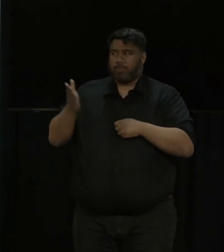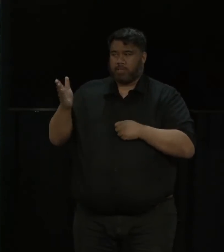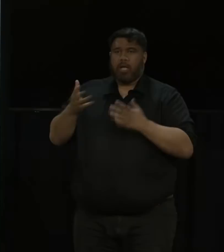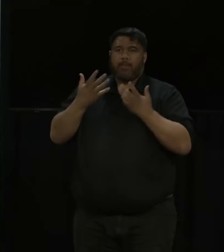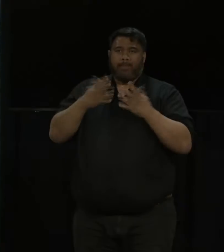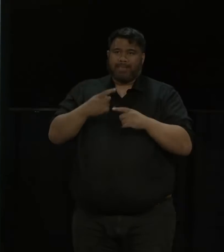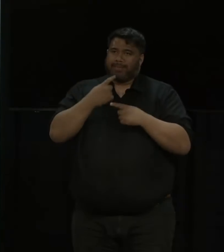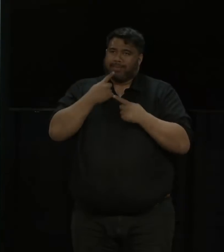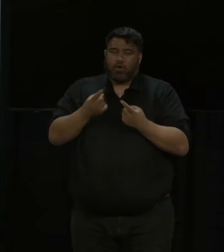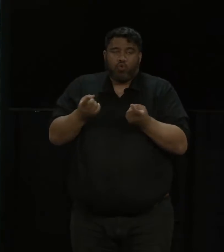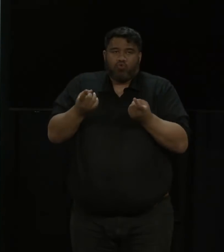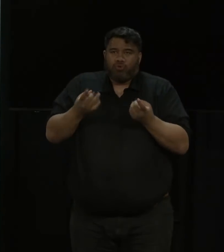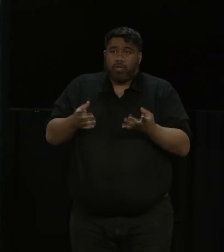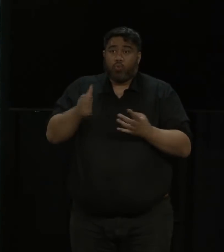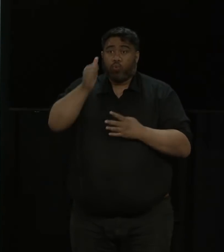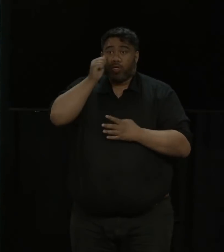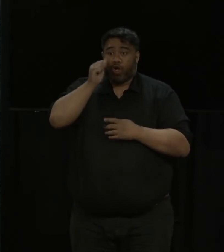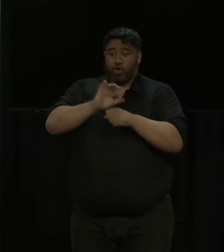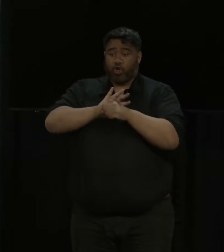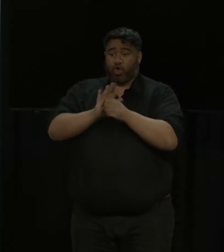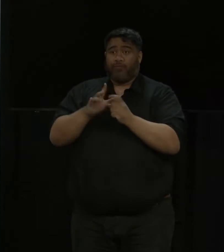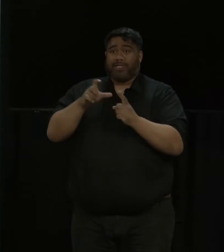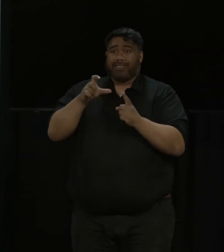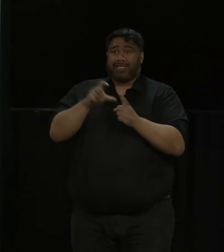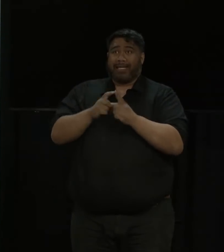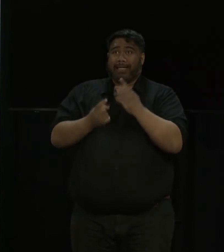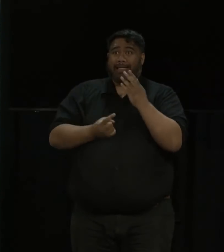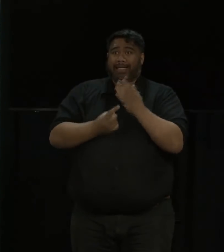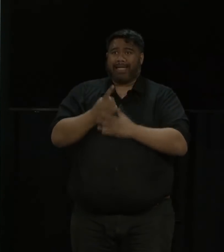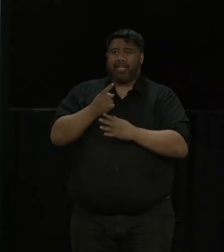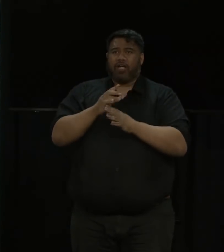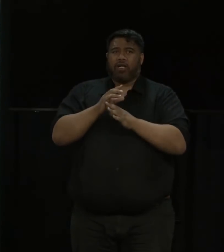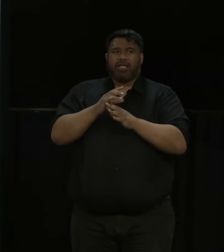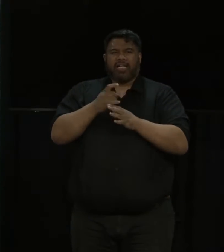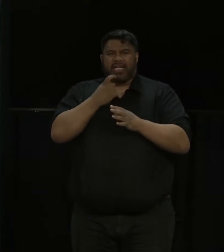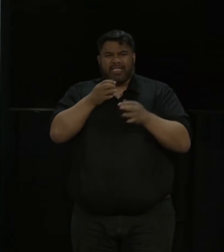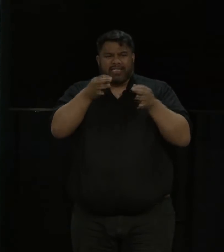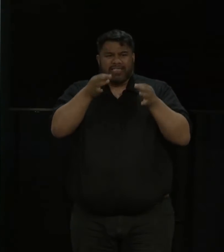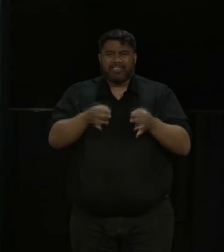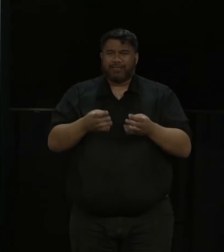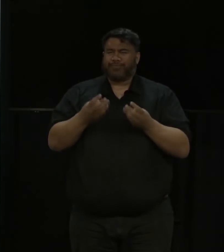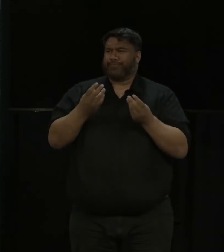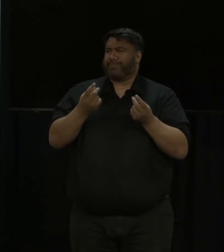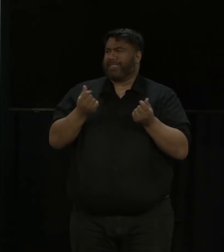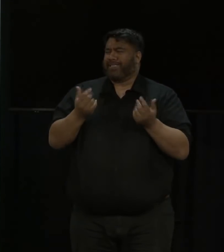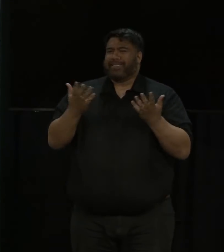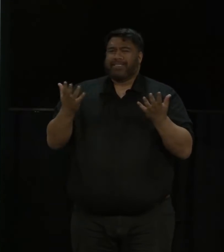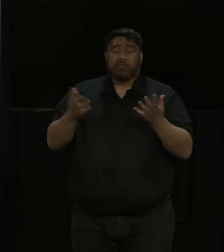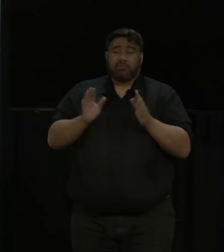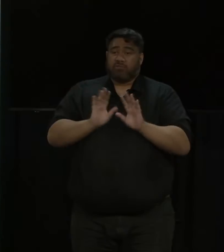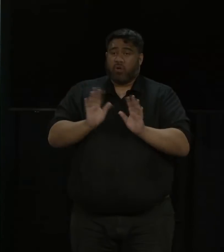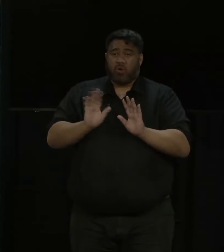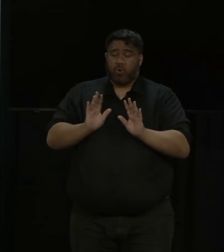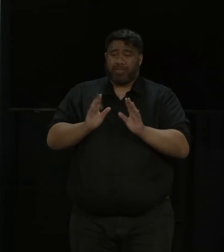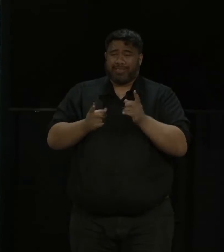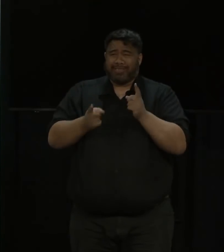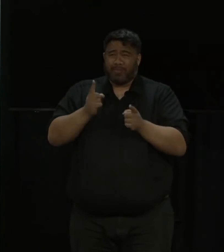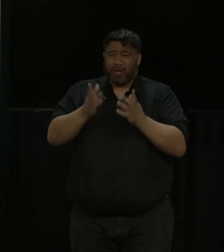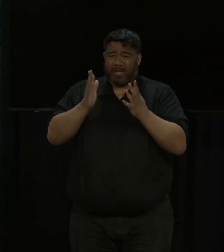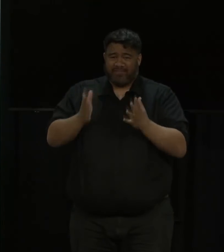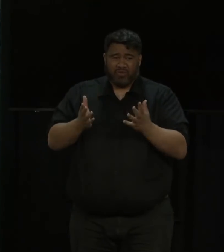livelihoods. As I have said standing here many times before, when it comes to COVID-19 there are